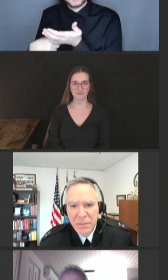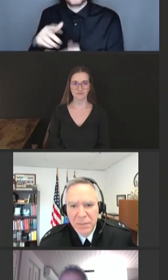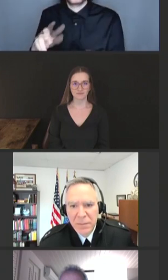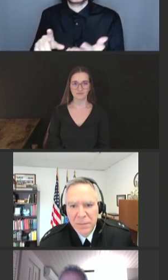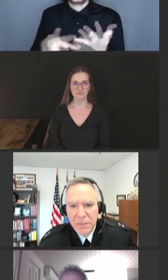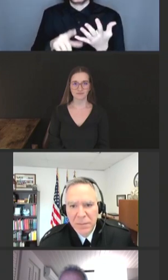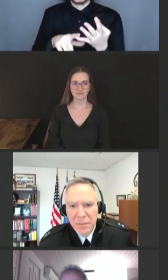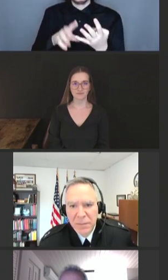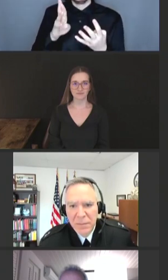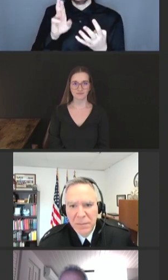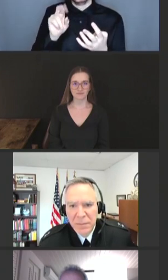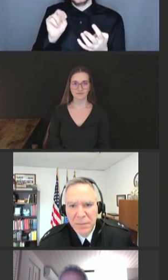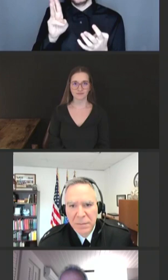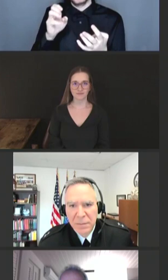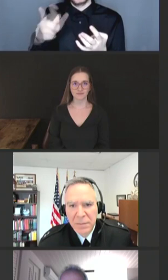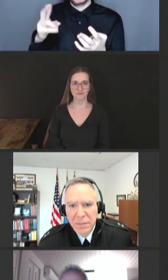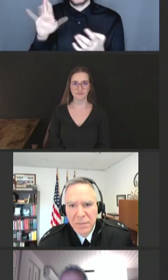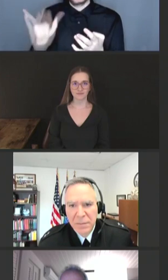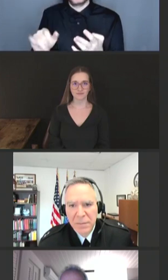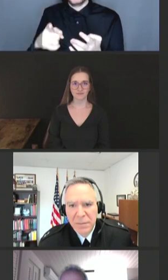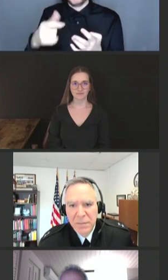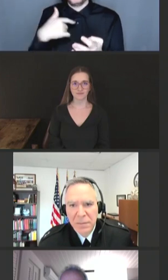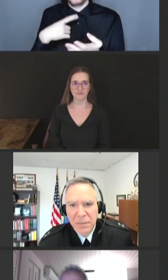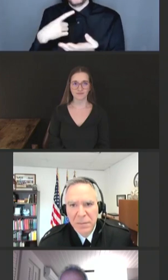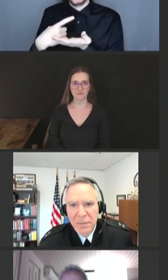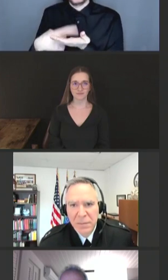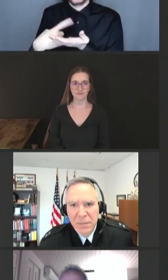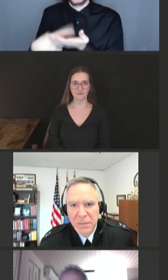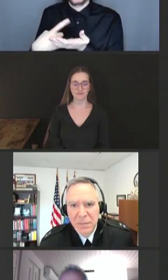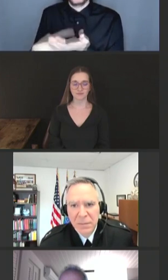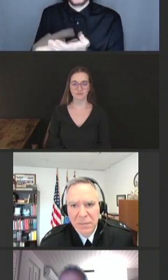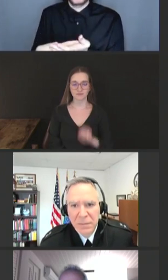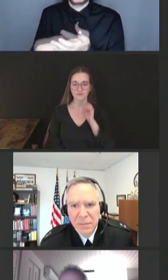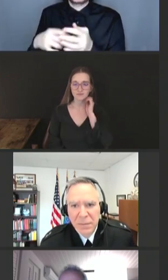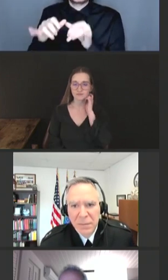Children's Medical Center. He'll provide an overview of systematic literature that he and